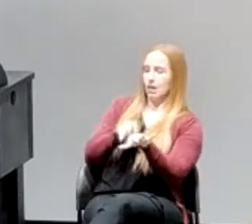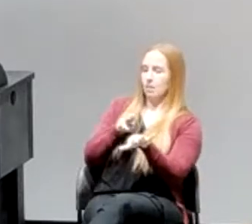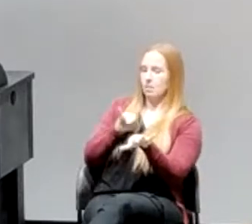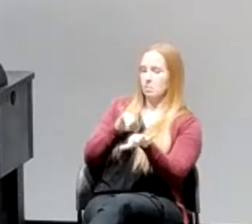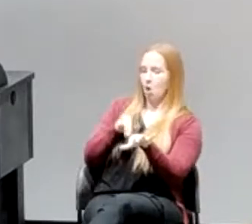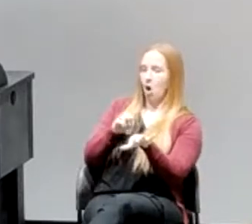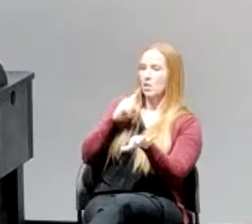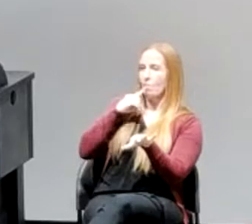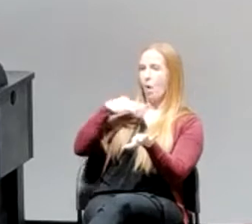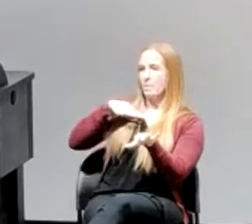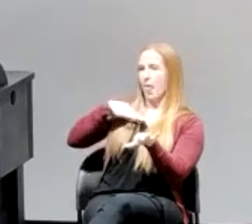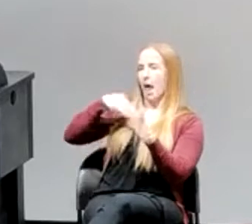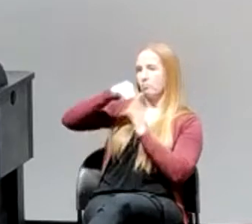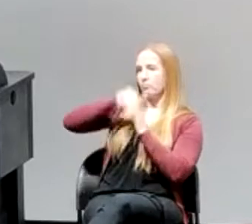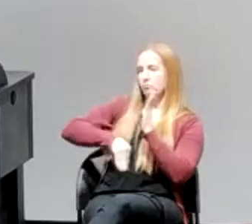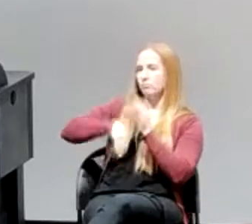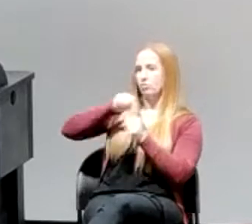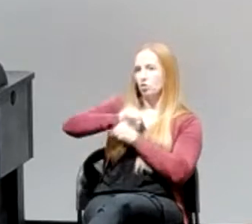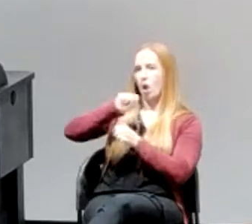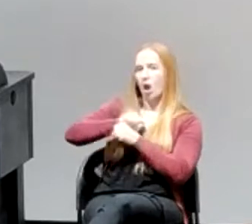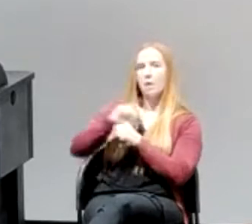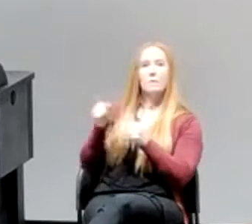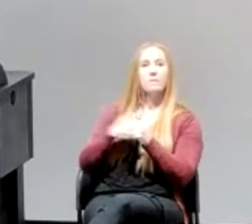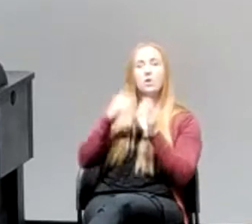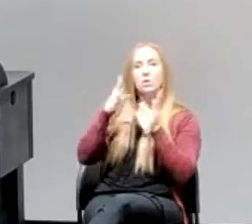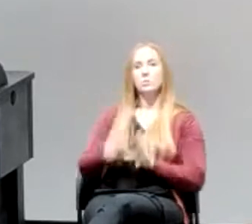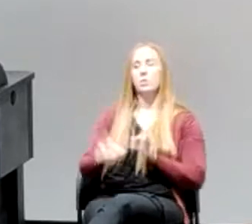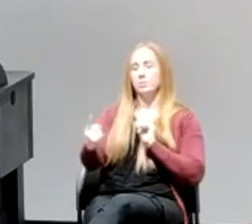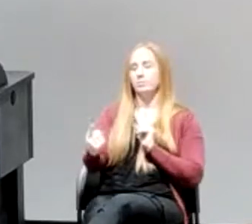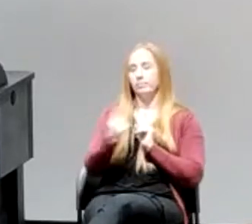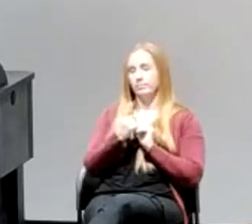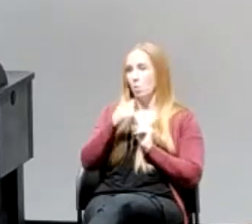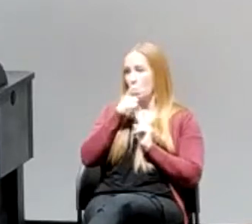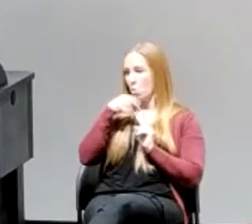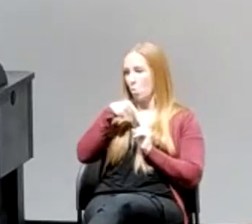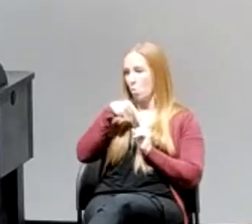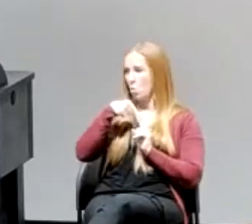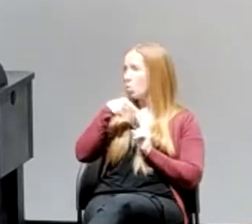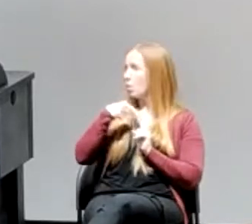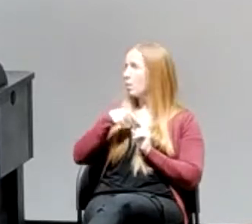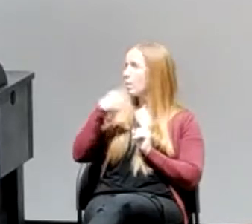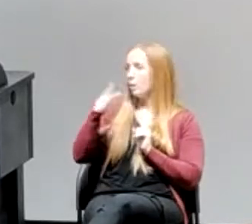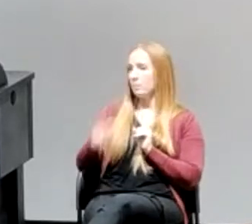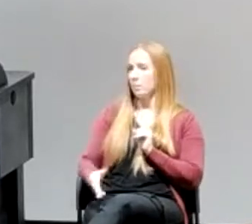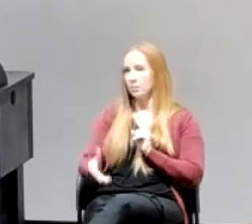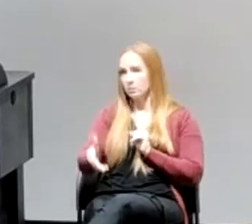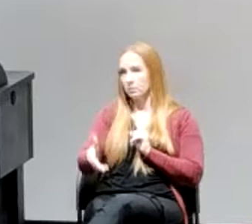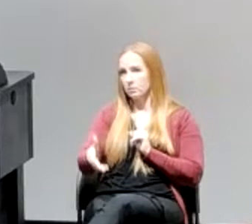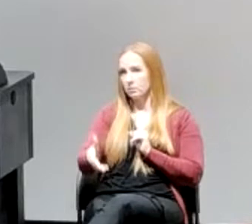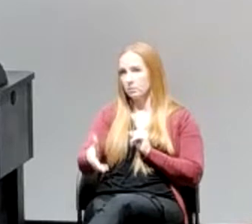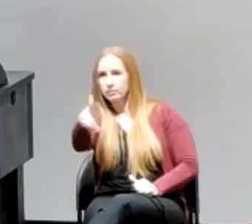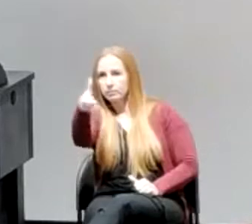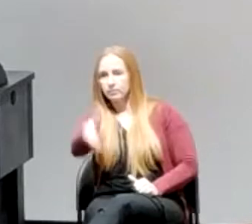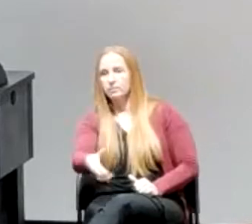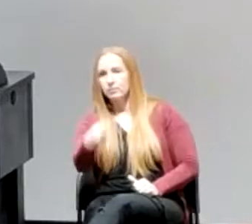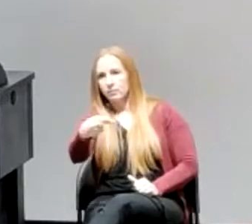Leer was the first filter of qualification in the economy that was working so well for us. When you entered that sort of portables behind the